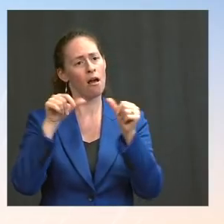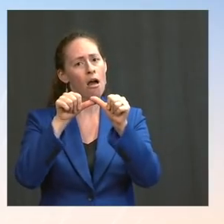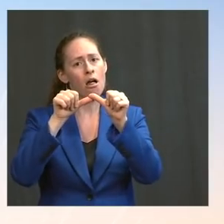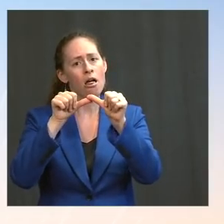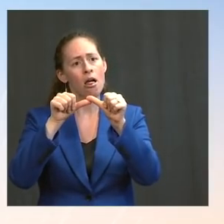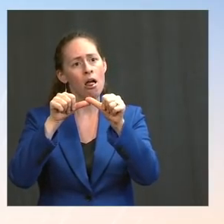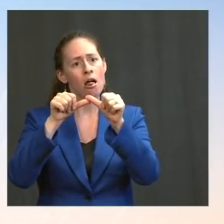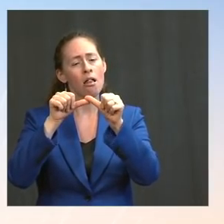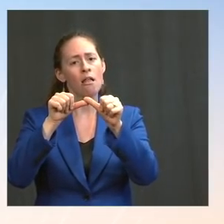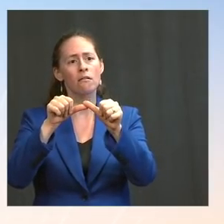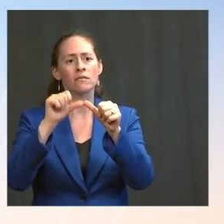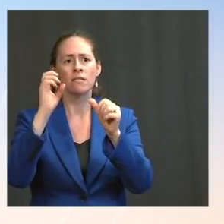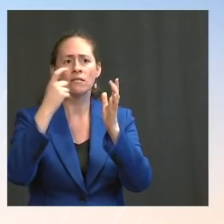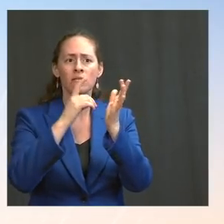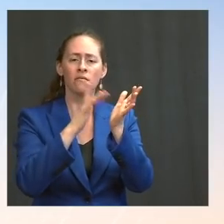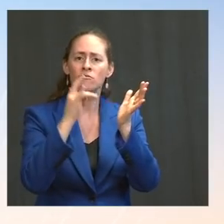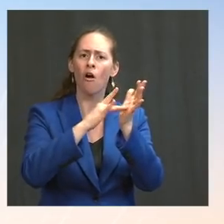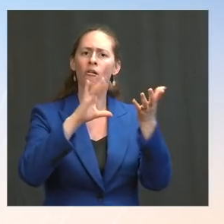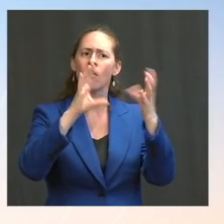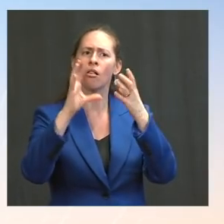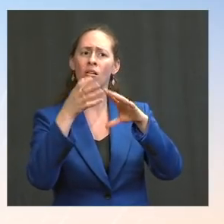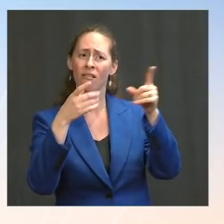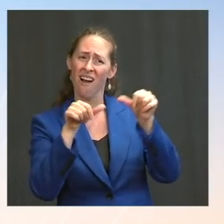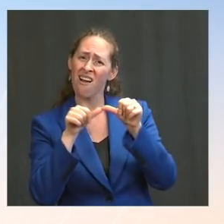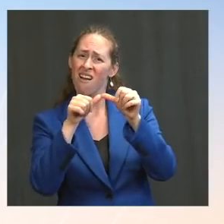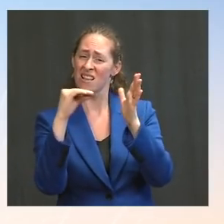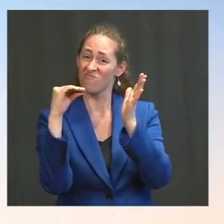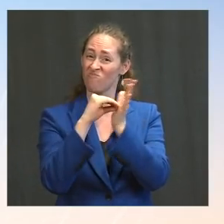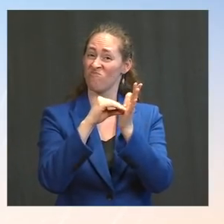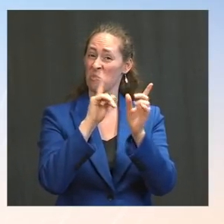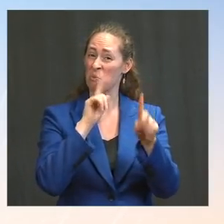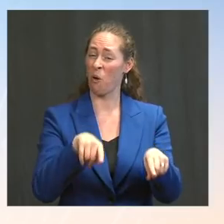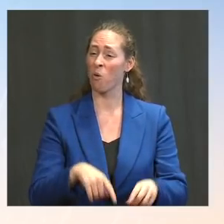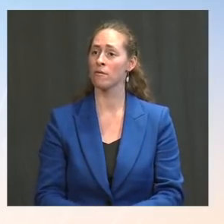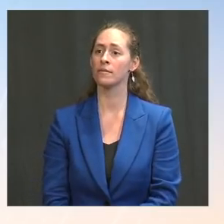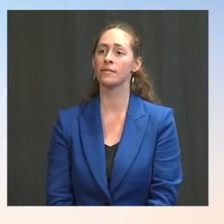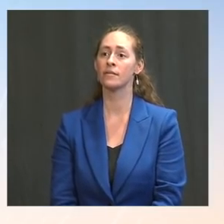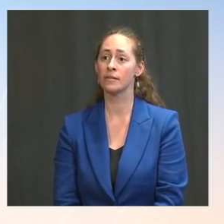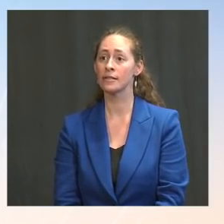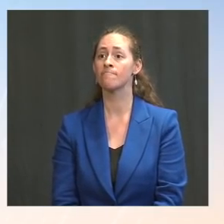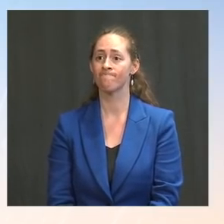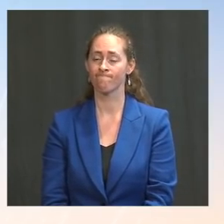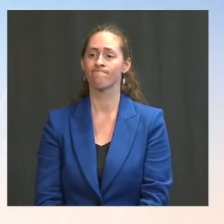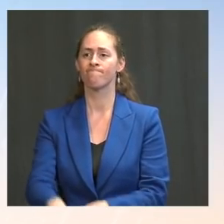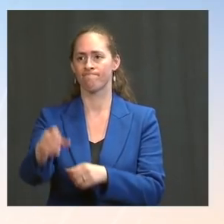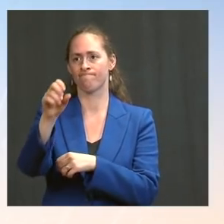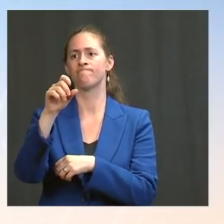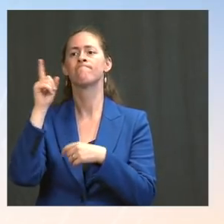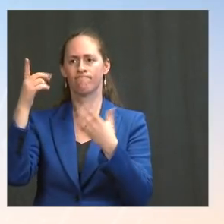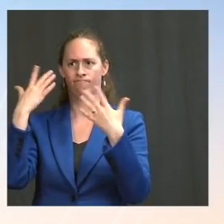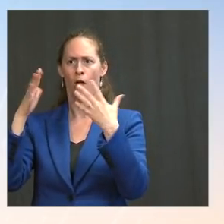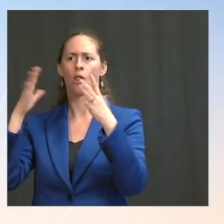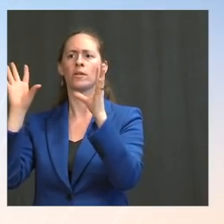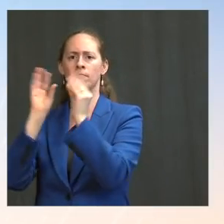Ms. Psaki: Well, he's certainly spoken with Secretary Austin about it. He's spoken about -- publicly about his concern, about what he's seen in the reports of sexual assault